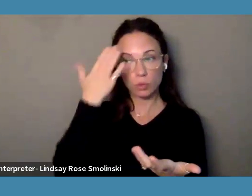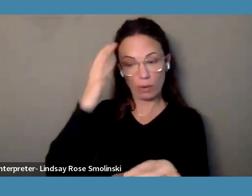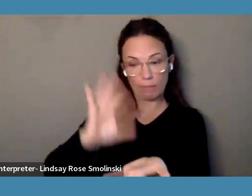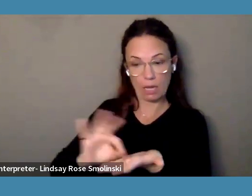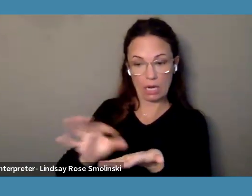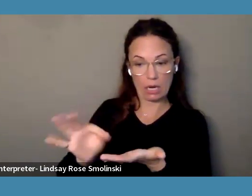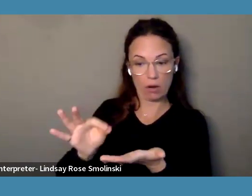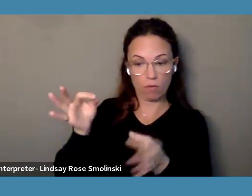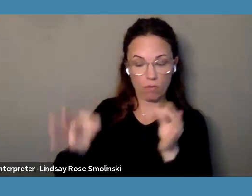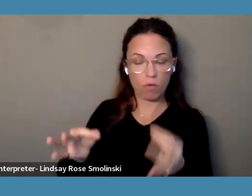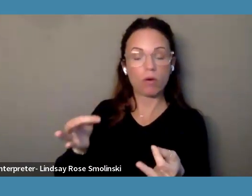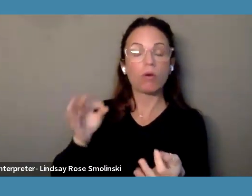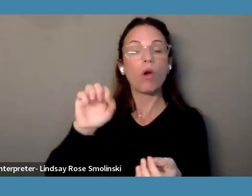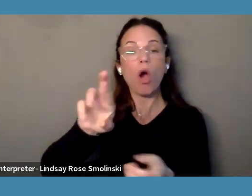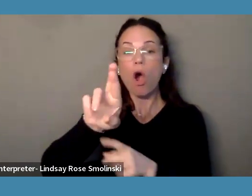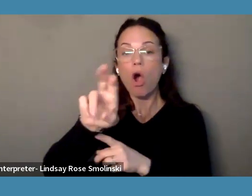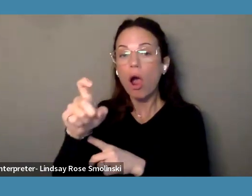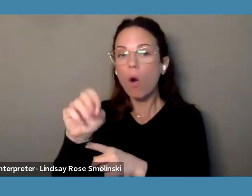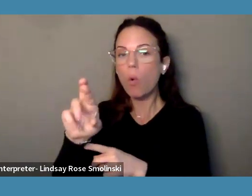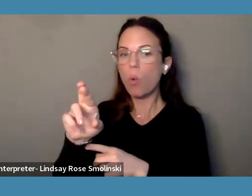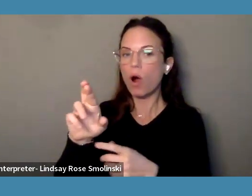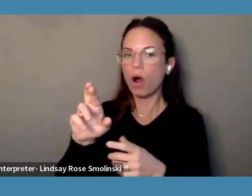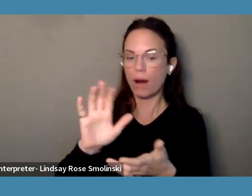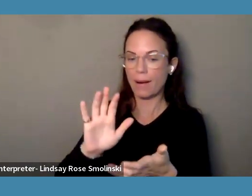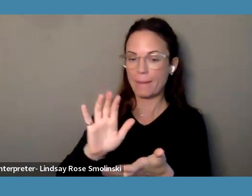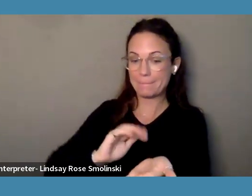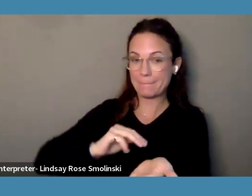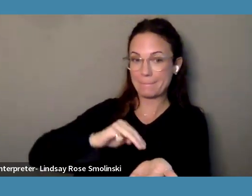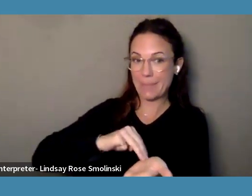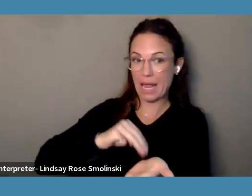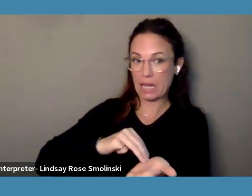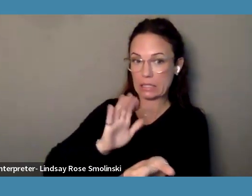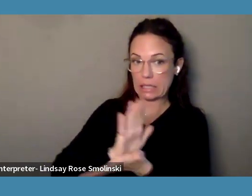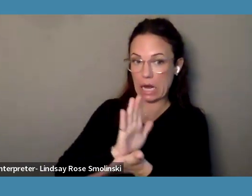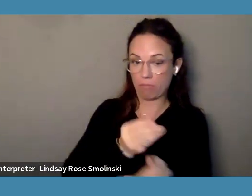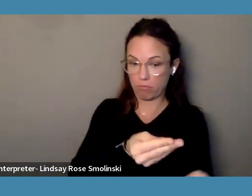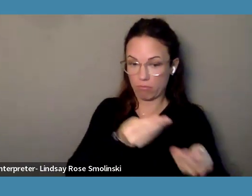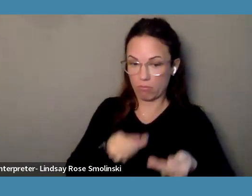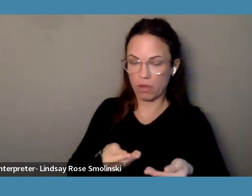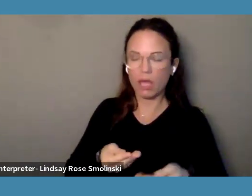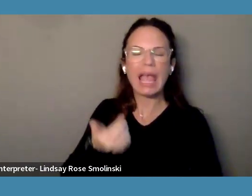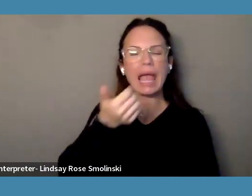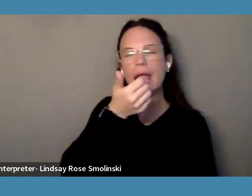a prescription or a medical document. It could be really any number of things.